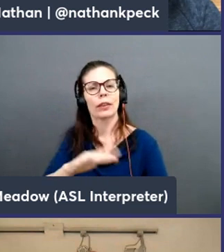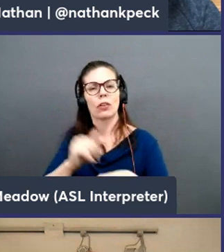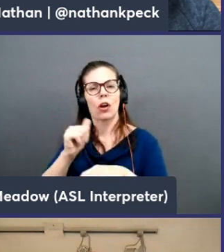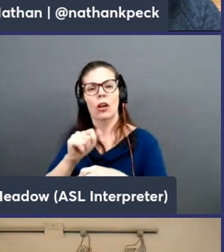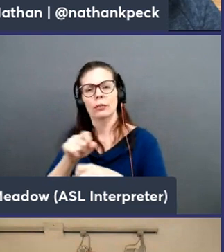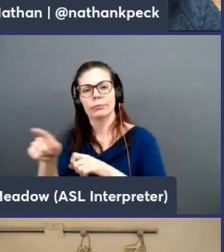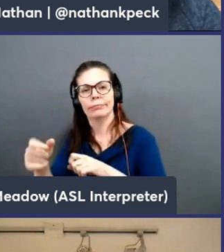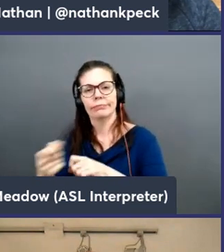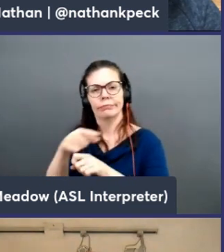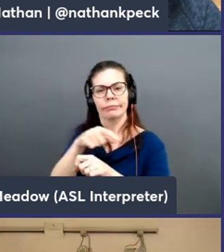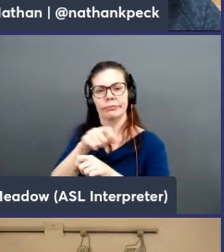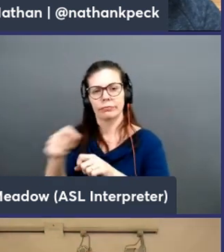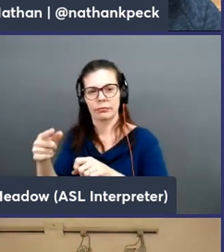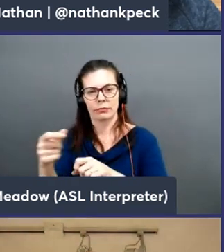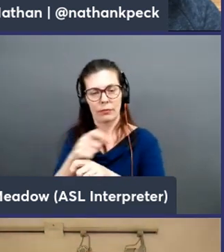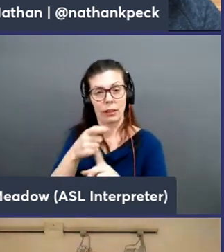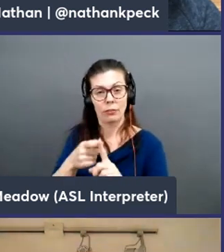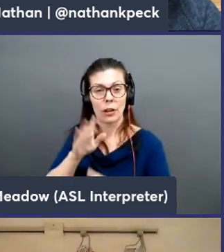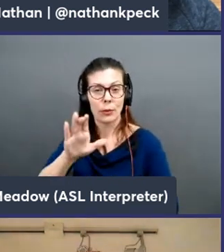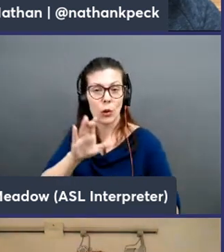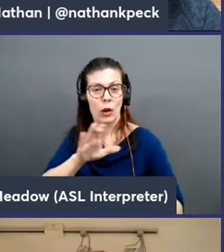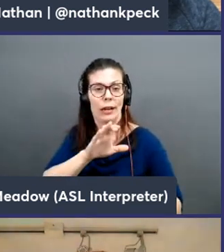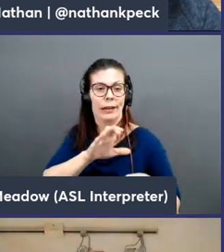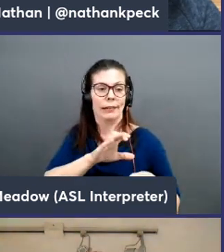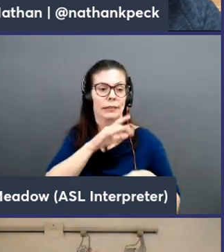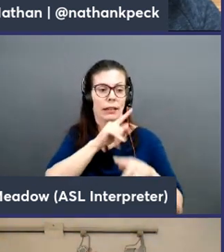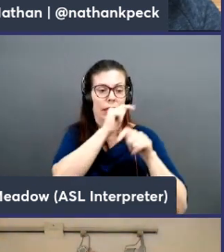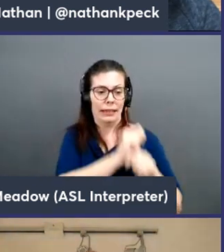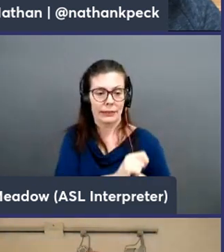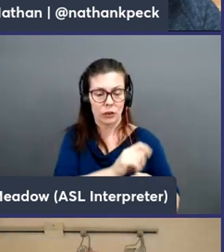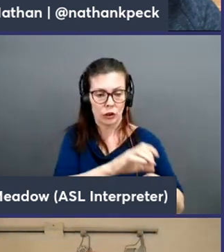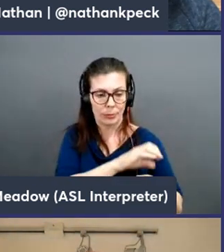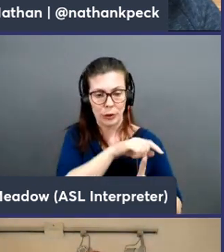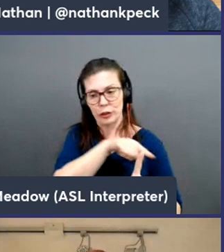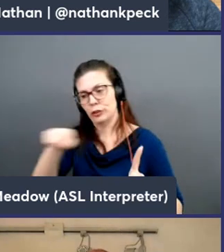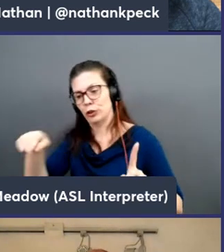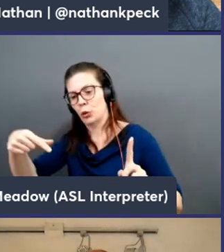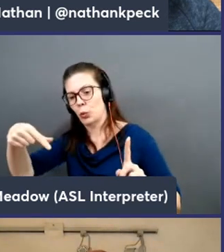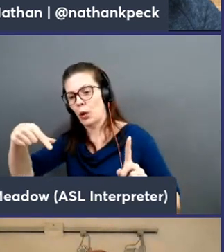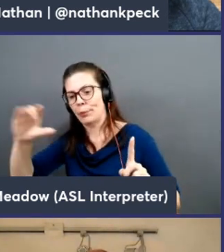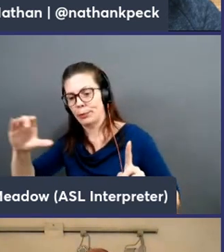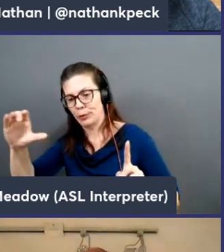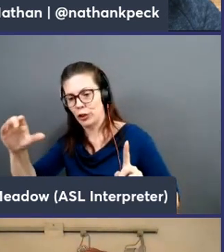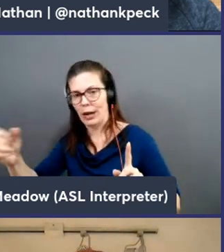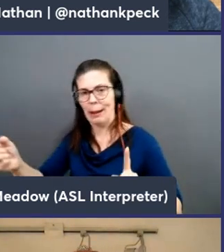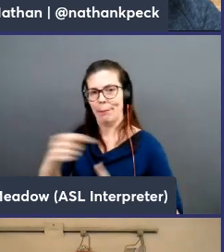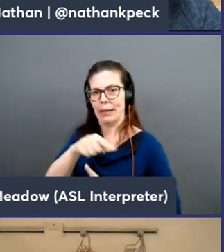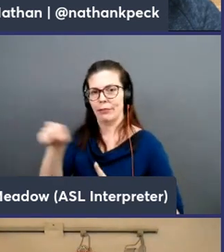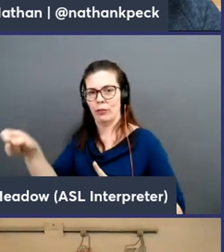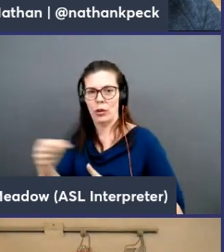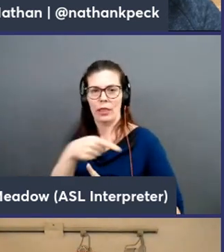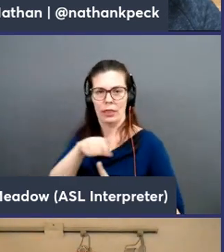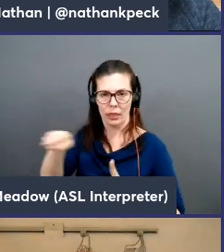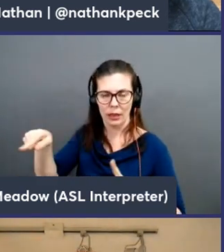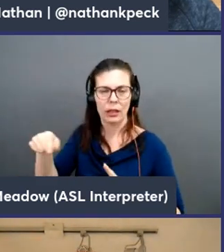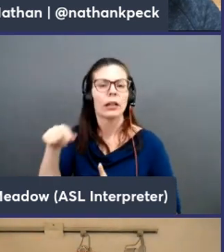from your classical computer to your quantum computer, back-and-forth, and this allows us